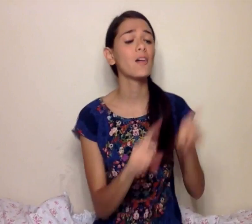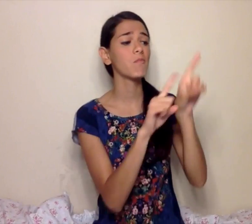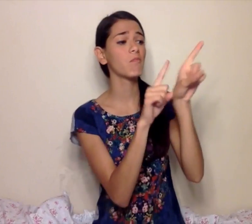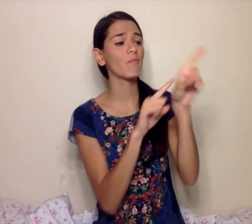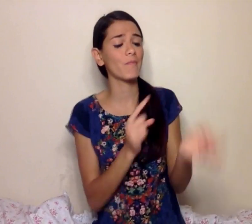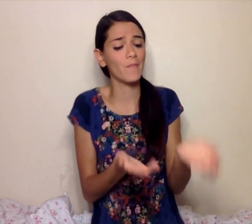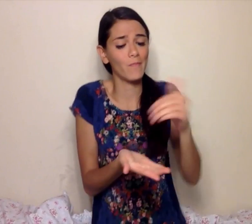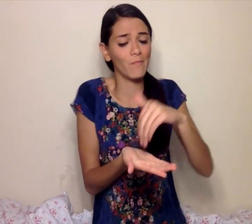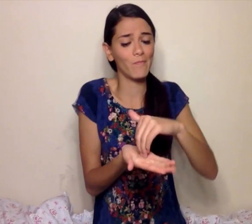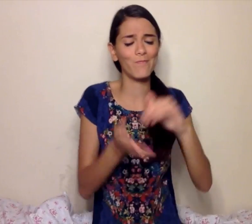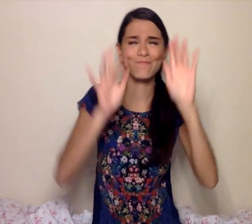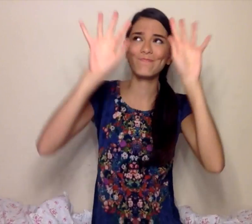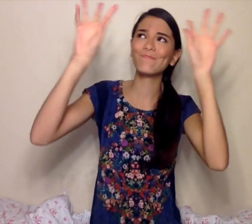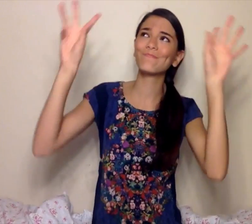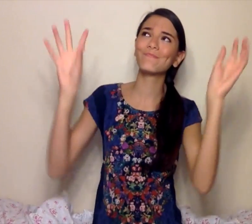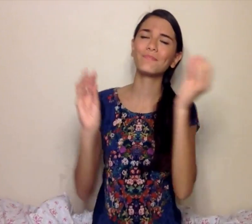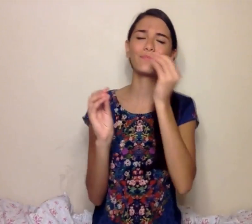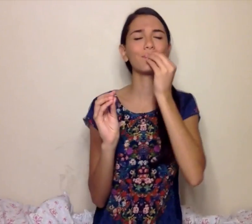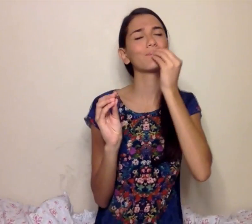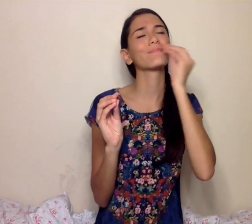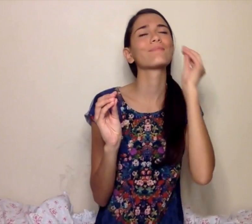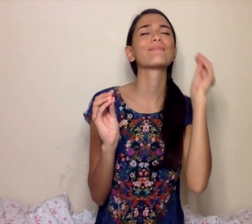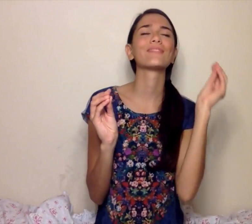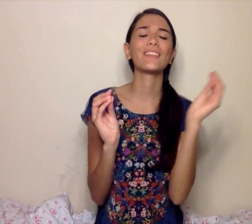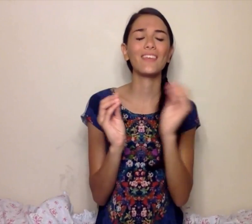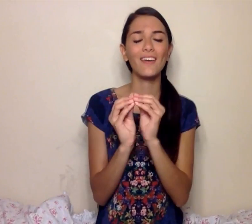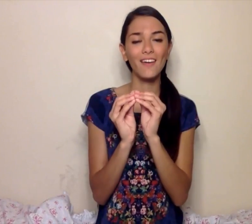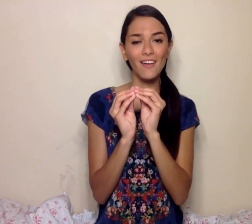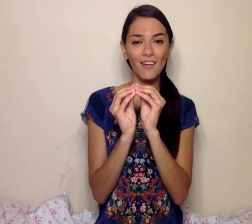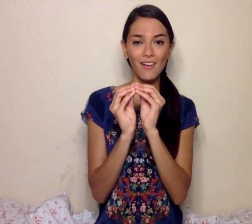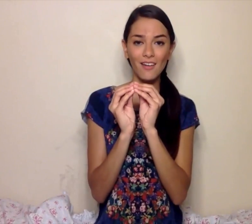Kiss me under the light of a thousand stars